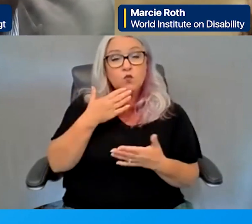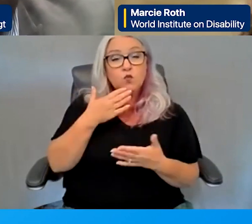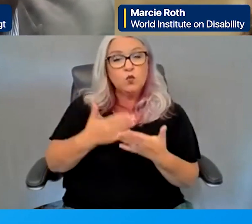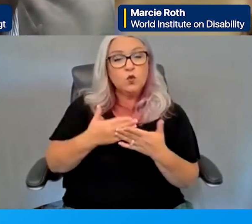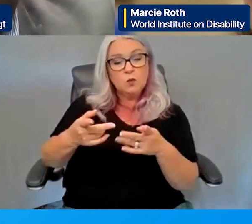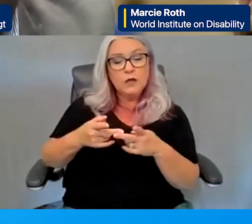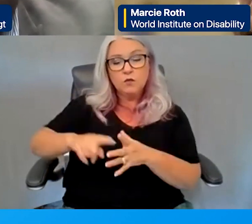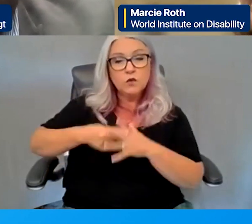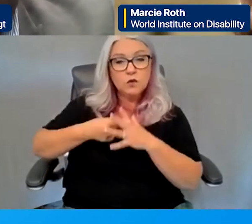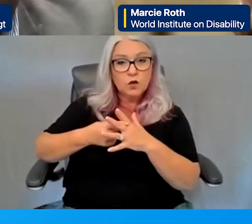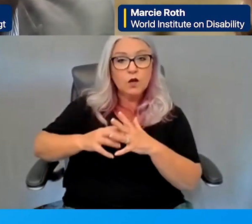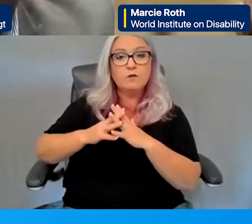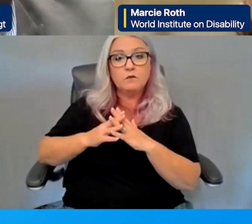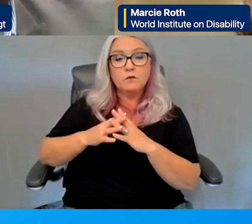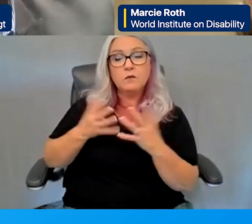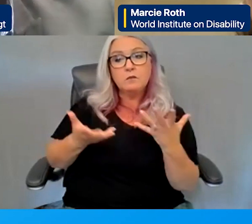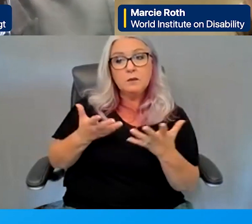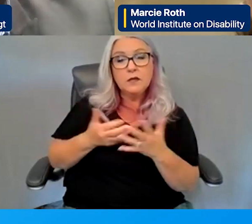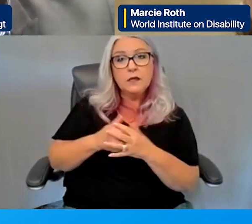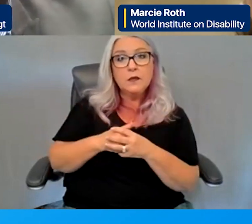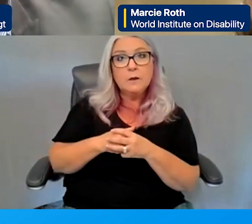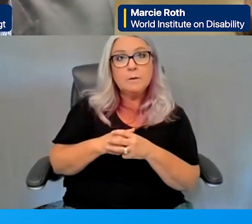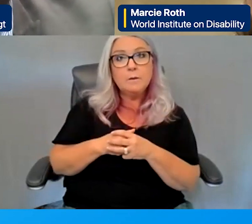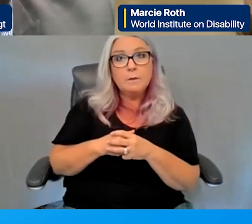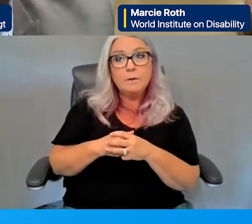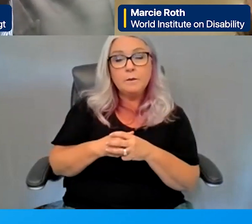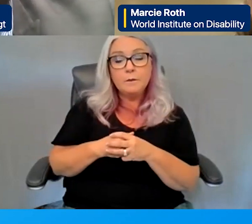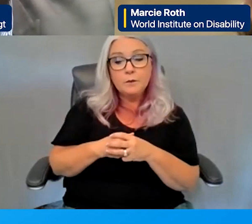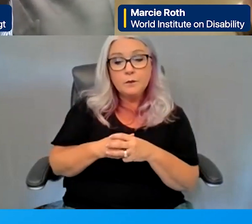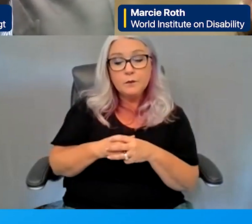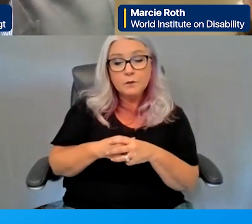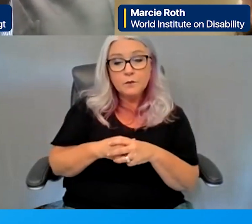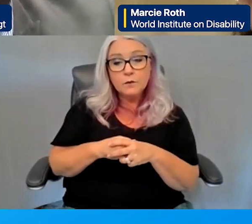looking at those disaster